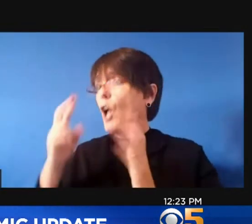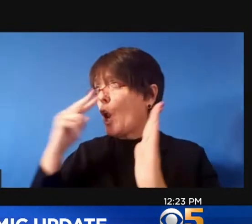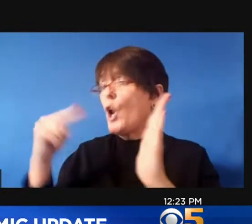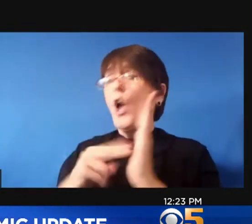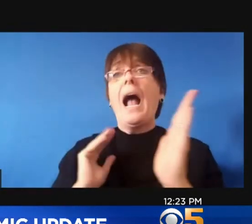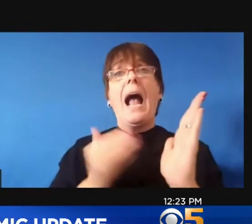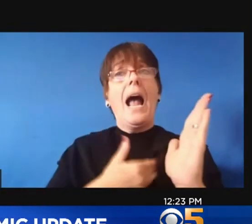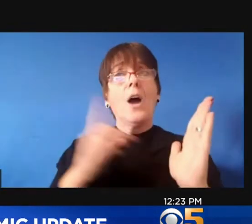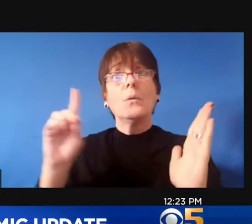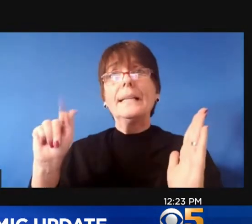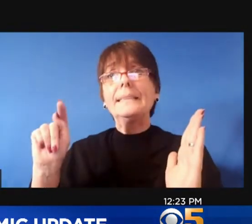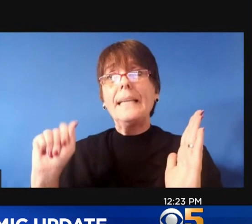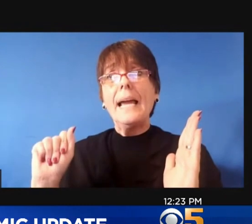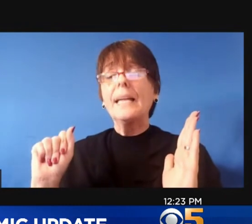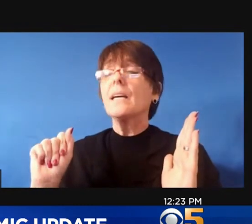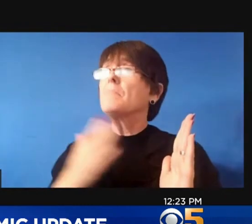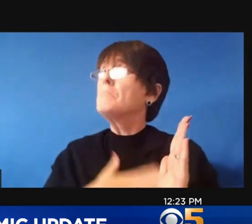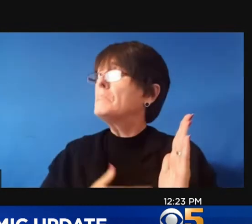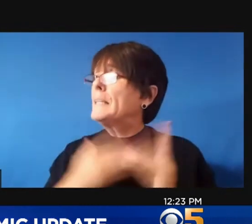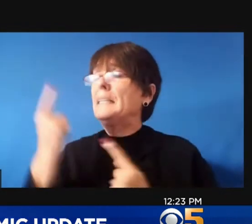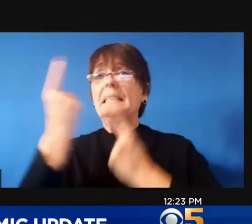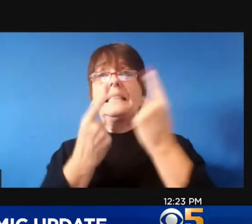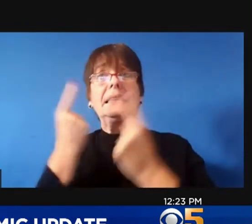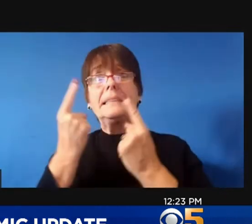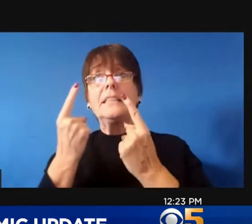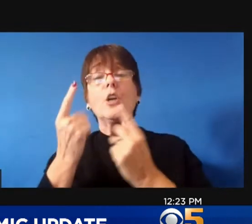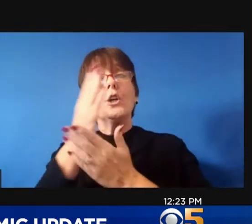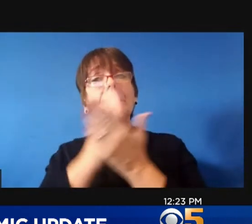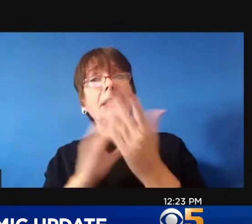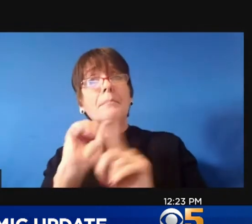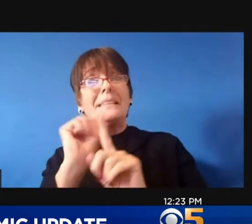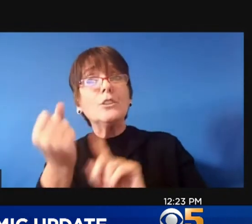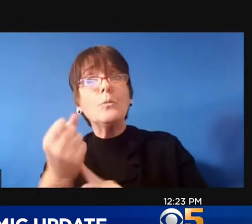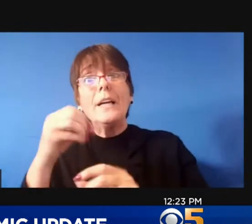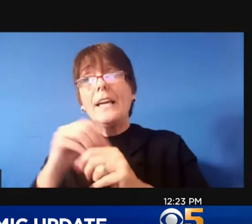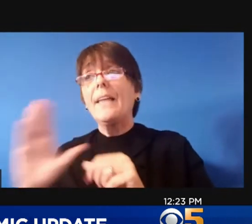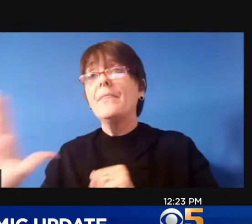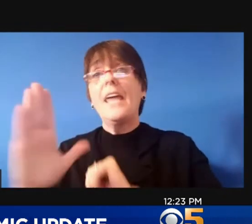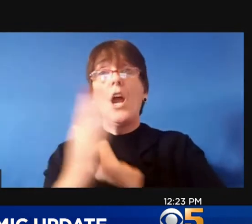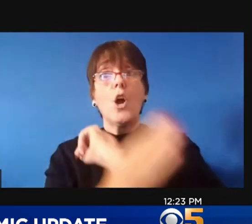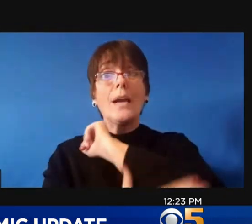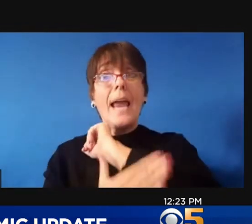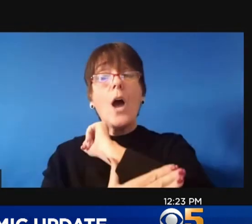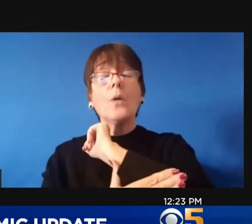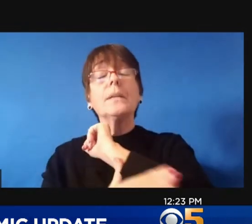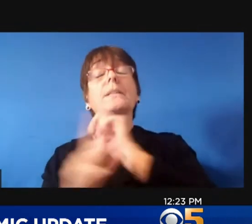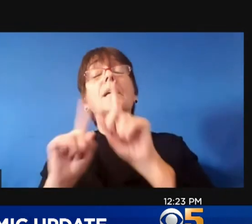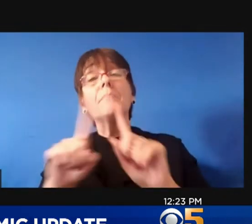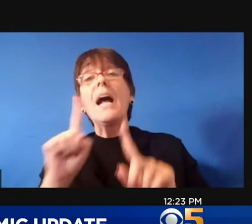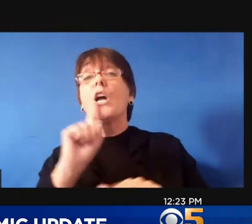MONTHS. WE EVALUATED CONSTANTLY. A NUMBER OF COUNTIES ASKED US TO LOOK AT THEIR DATA.